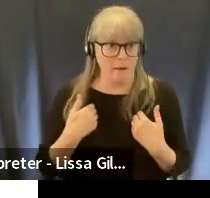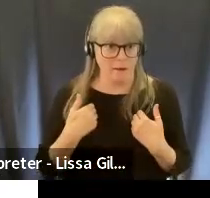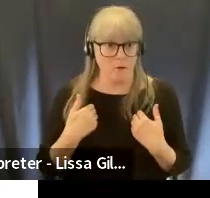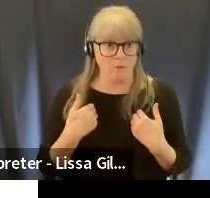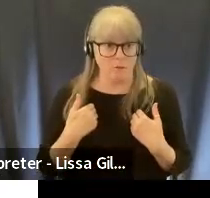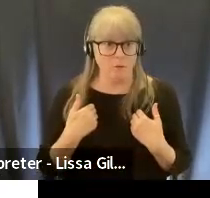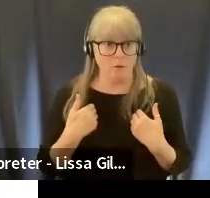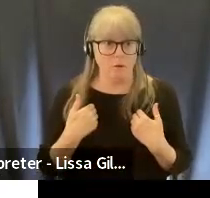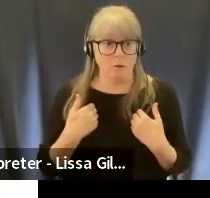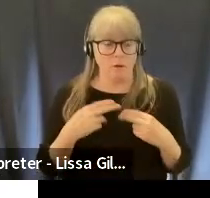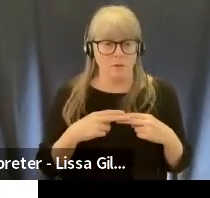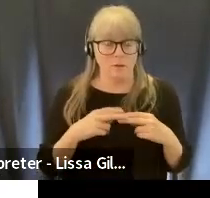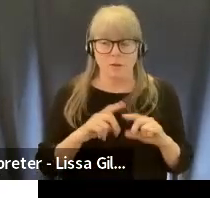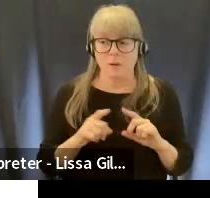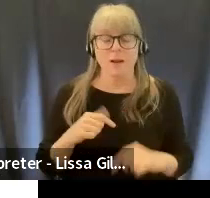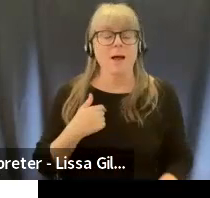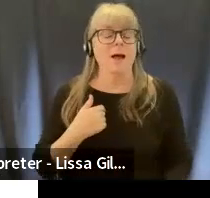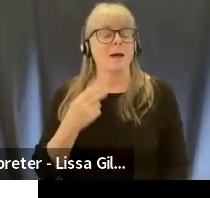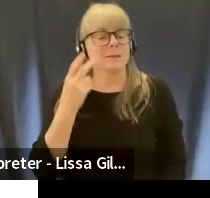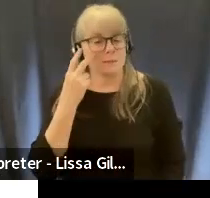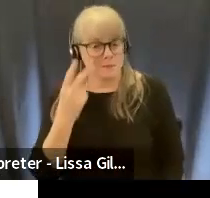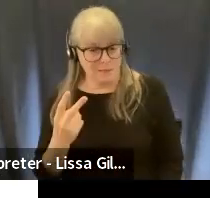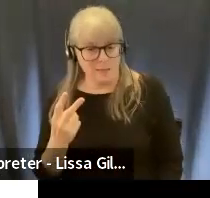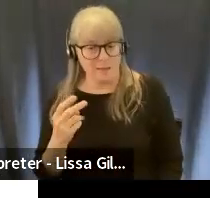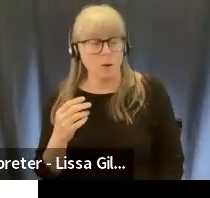However, I see, and there is enough time. Let's see.